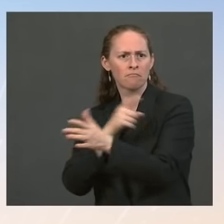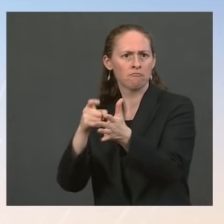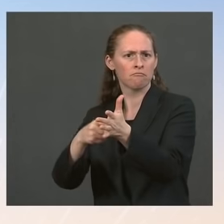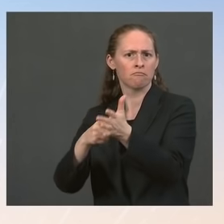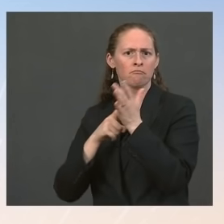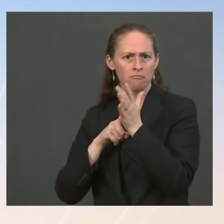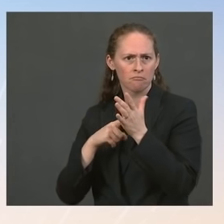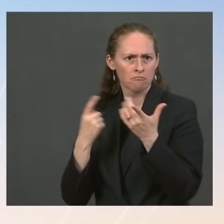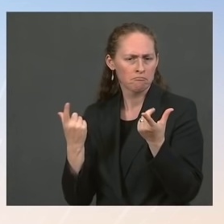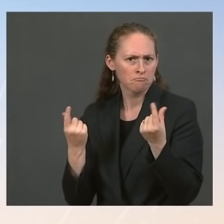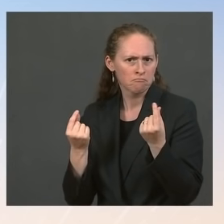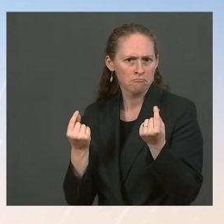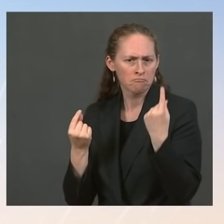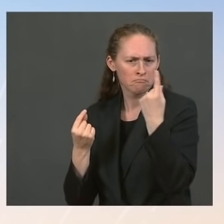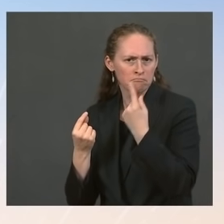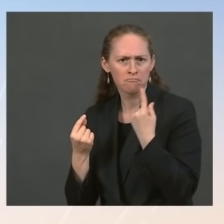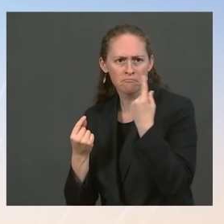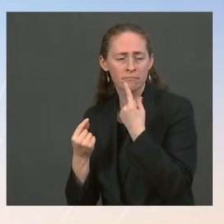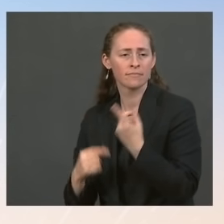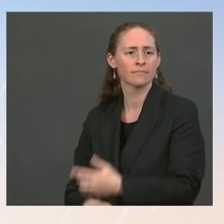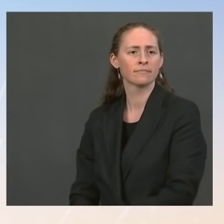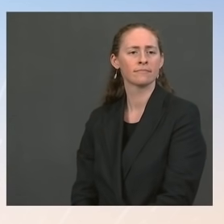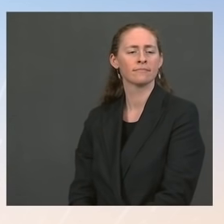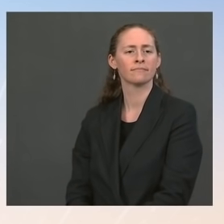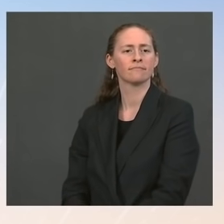A source says to me you're also going to suburban Chicago.